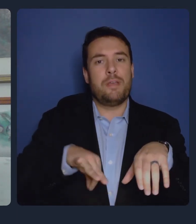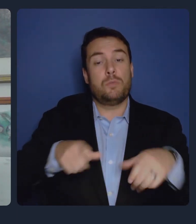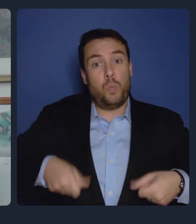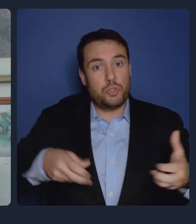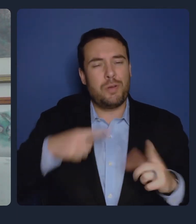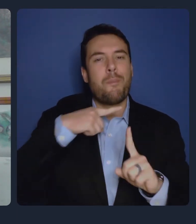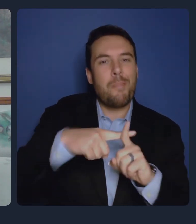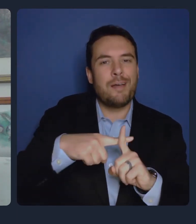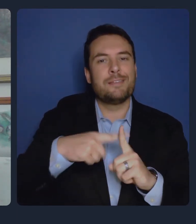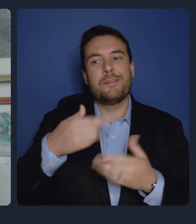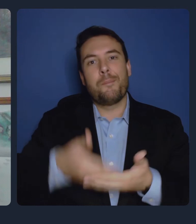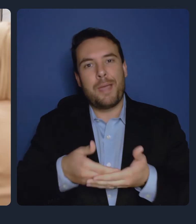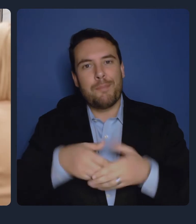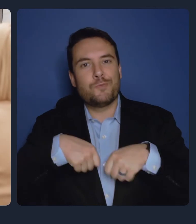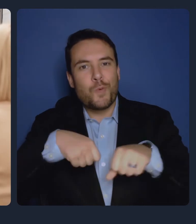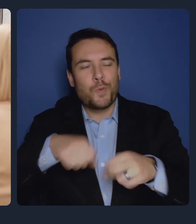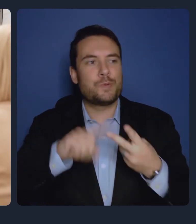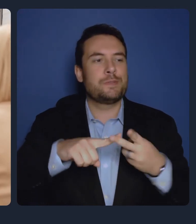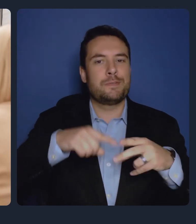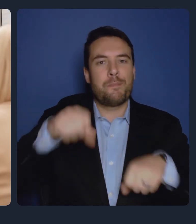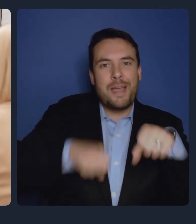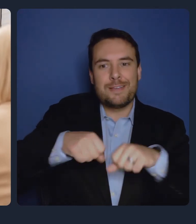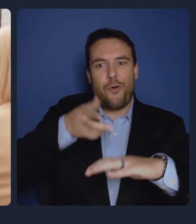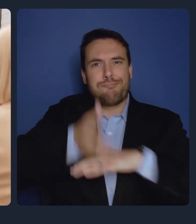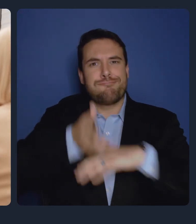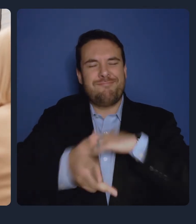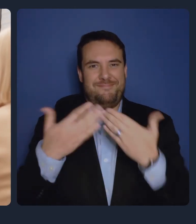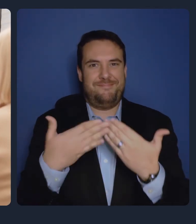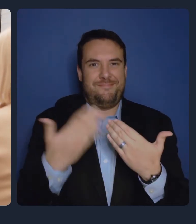and bicycles and taking that and then using that same concept